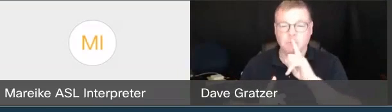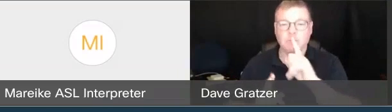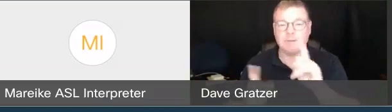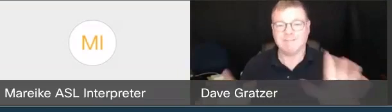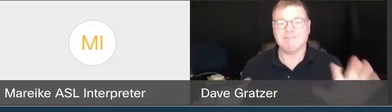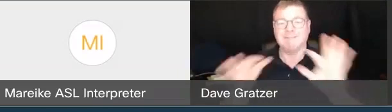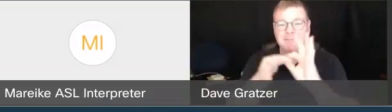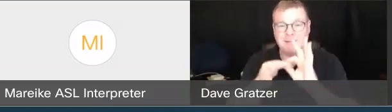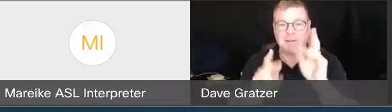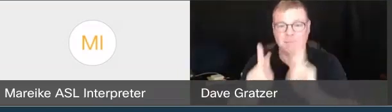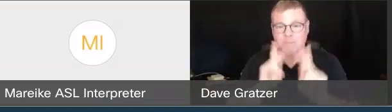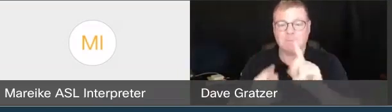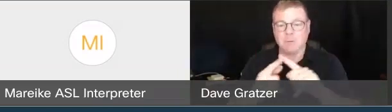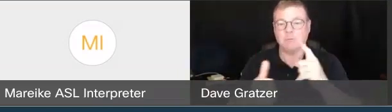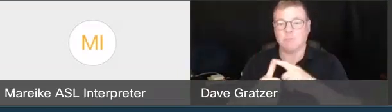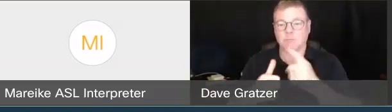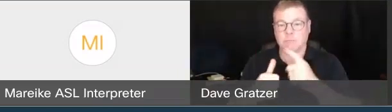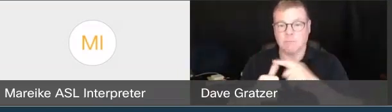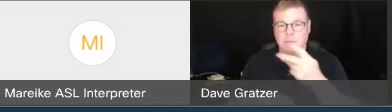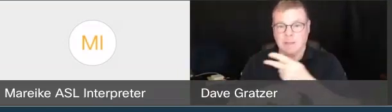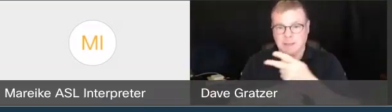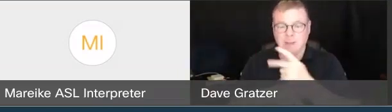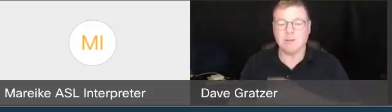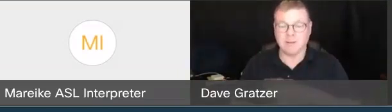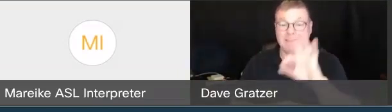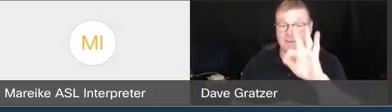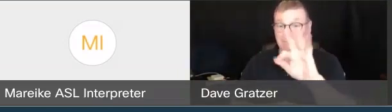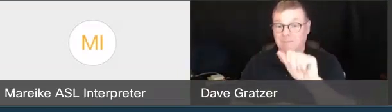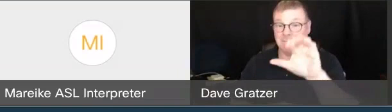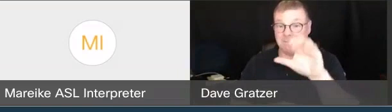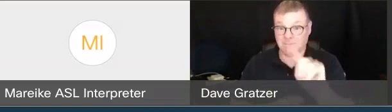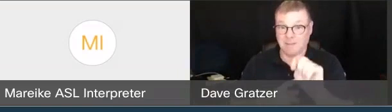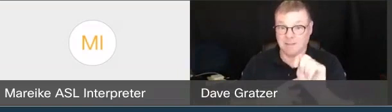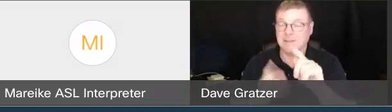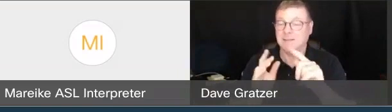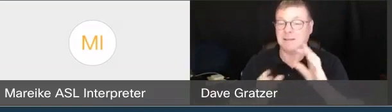primary care. I will say it's our fat clients who sometimes haven't seen a doctor had a physical in